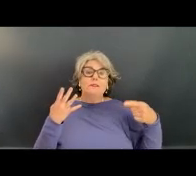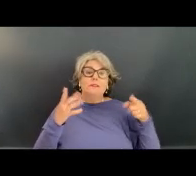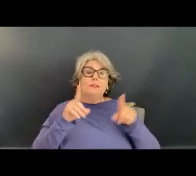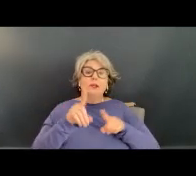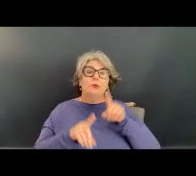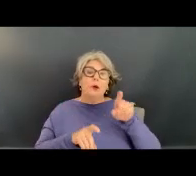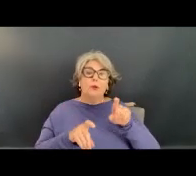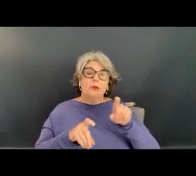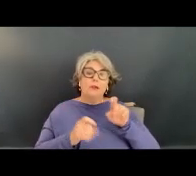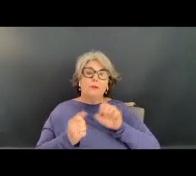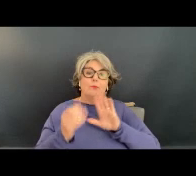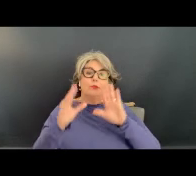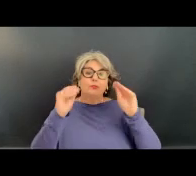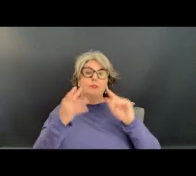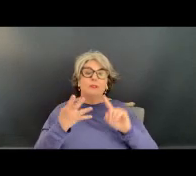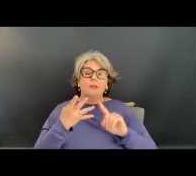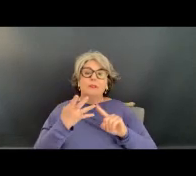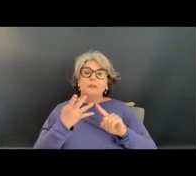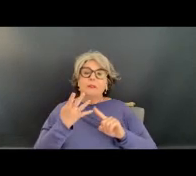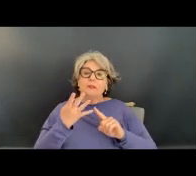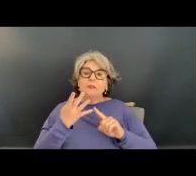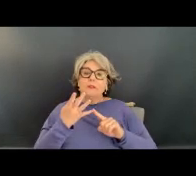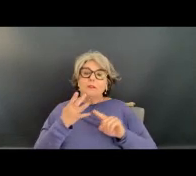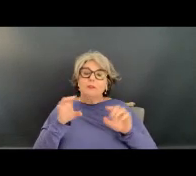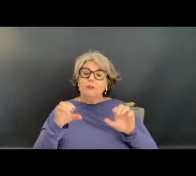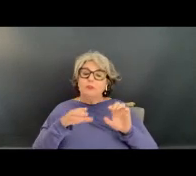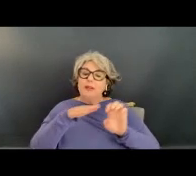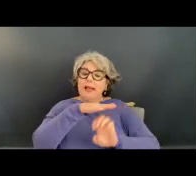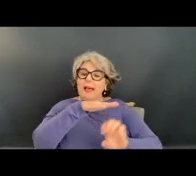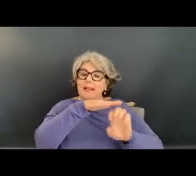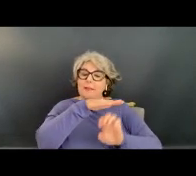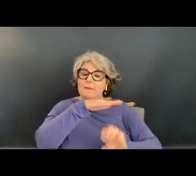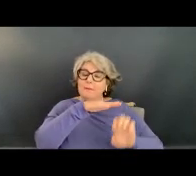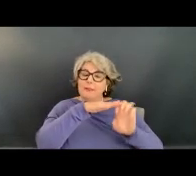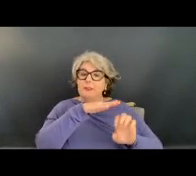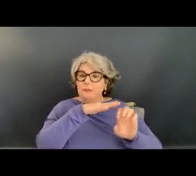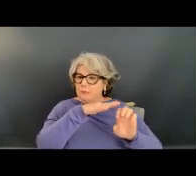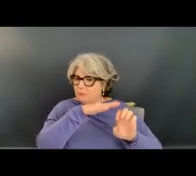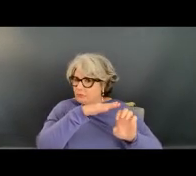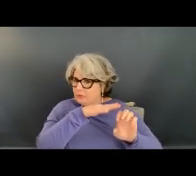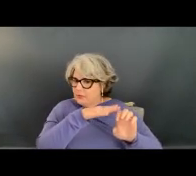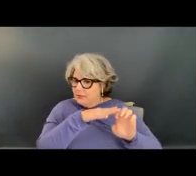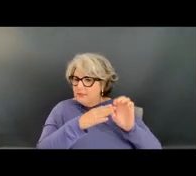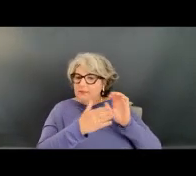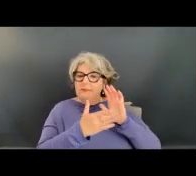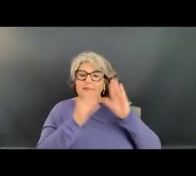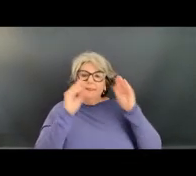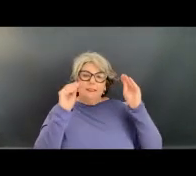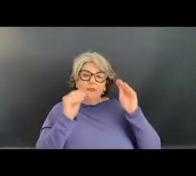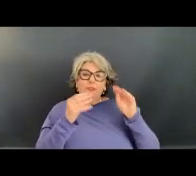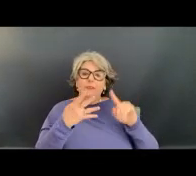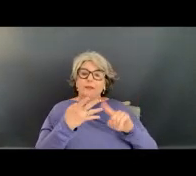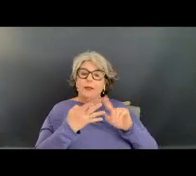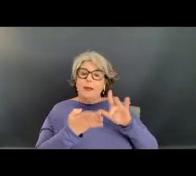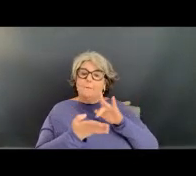students to do an elementary, have an elementary teaching experience. And the other is a middle school experience.